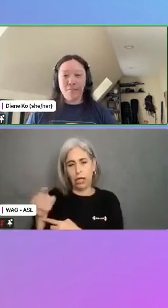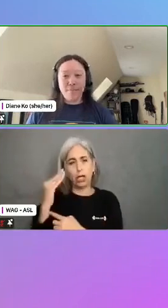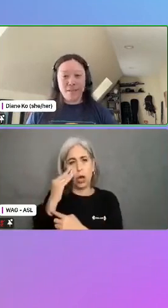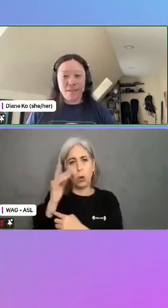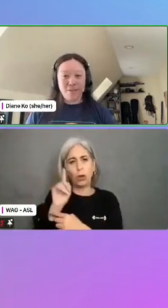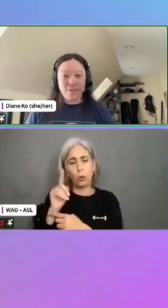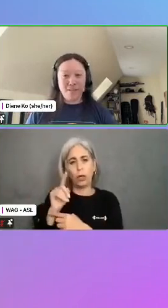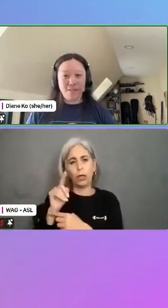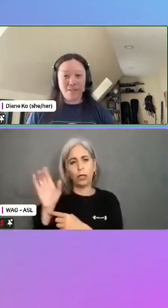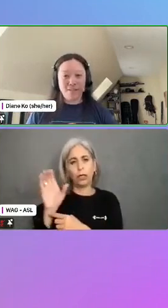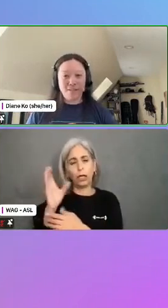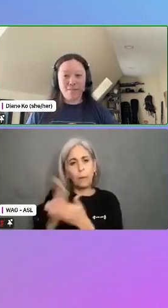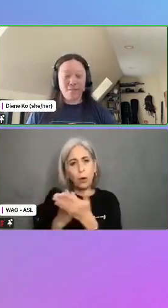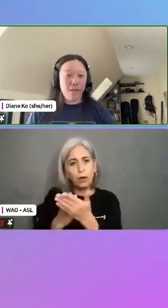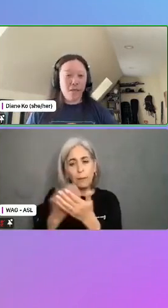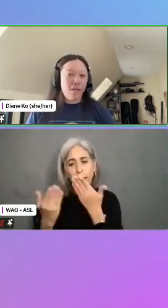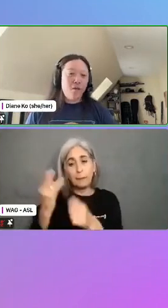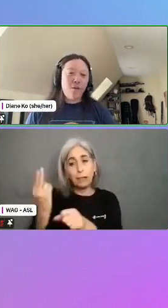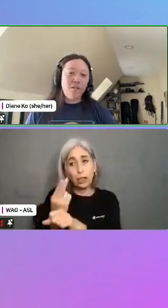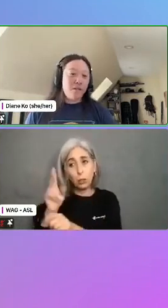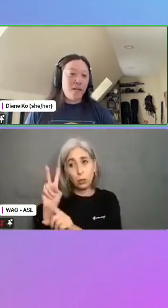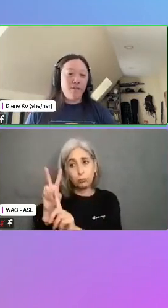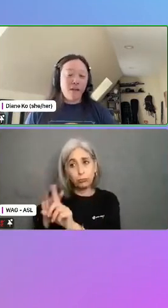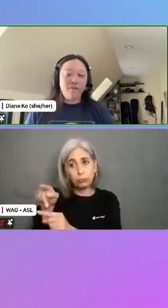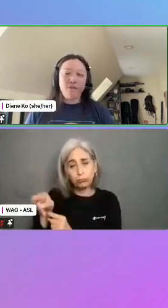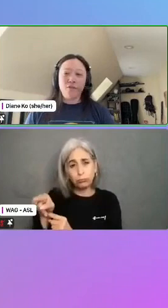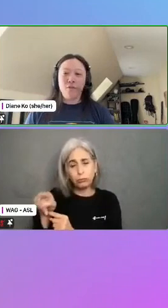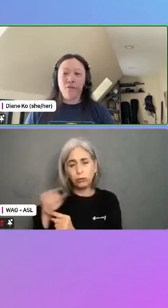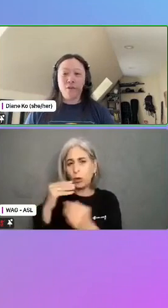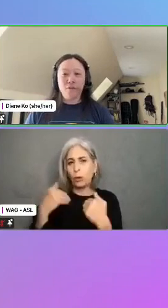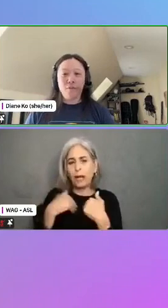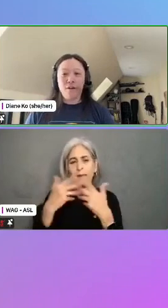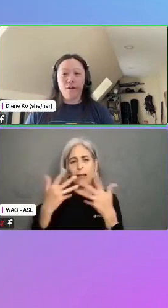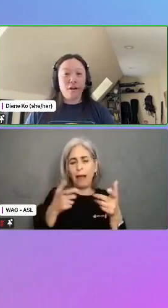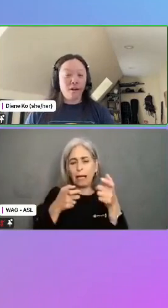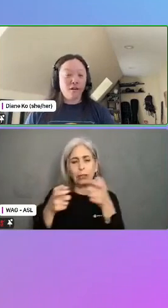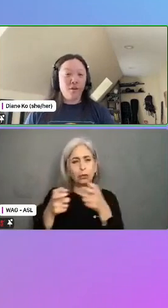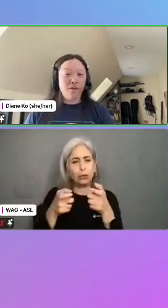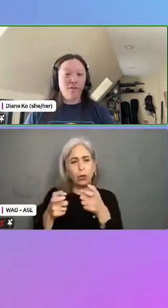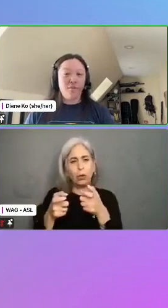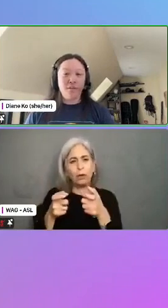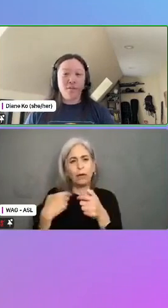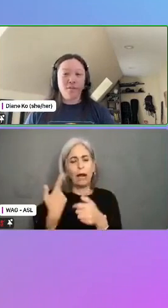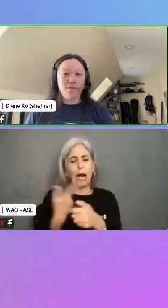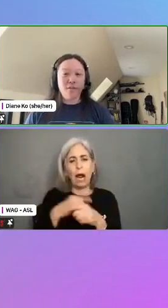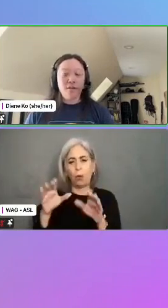can update the code, but instead of passing in title ID and desk ID, the consumer